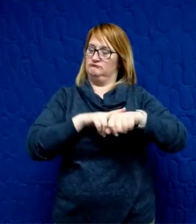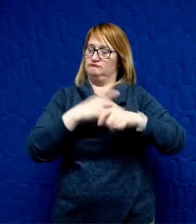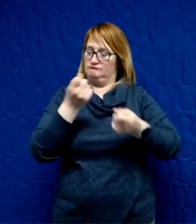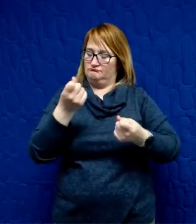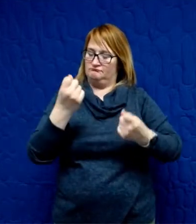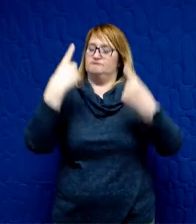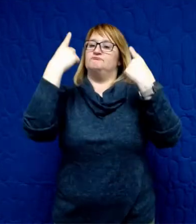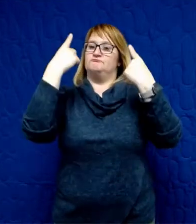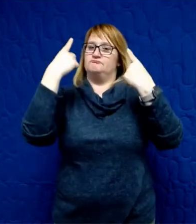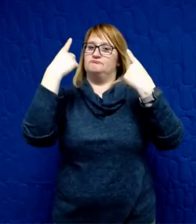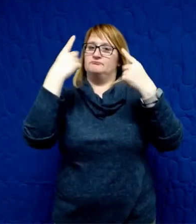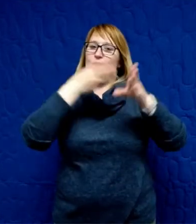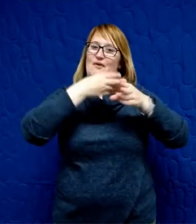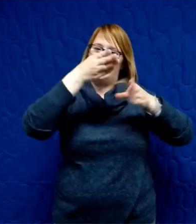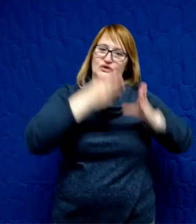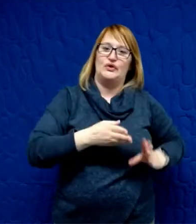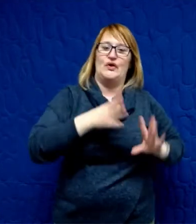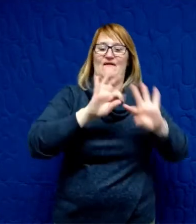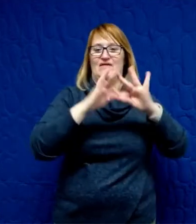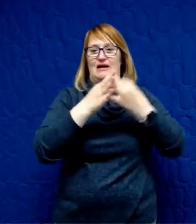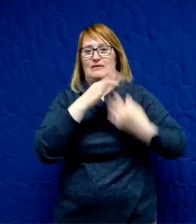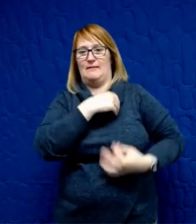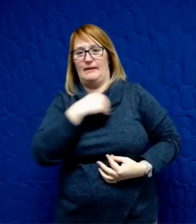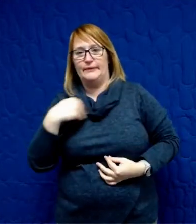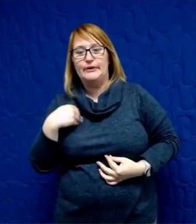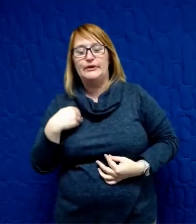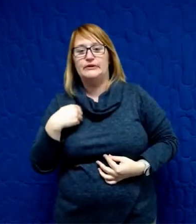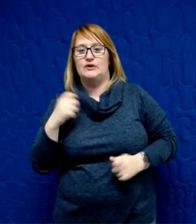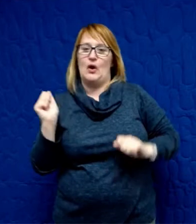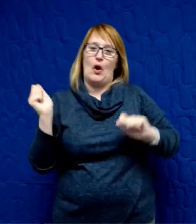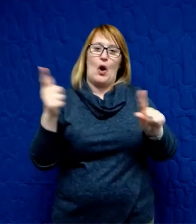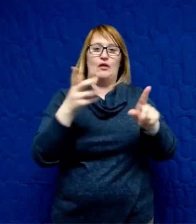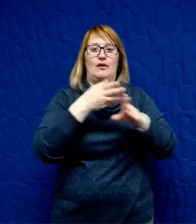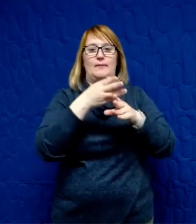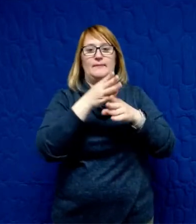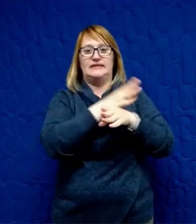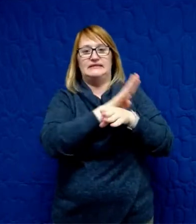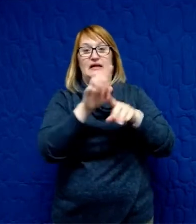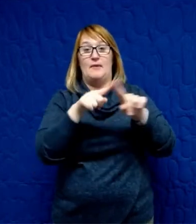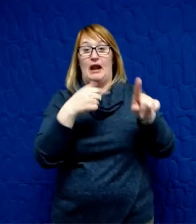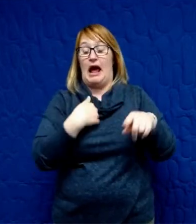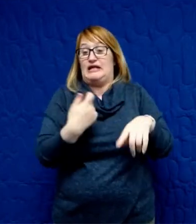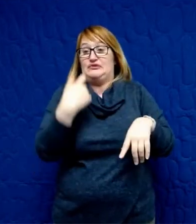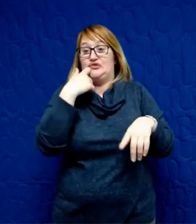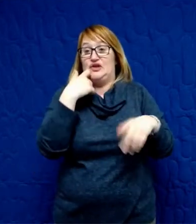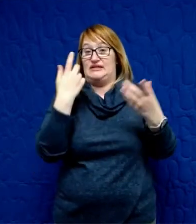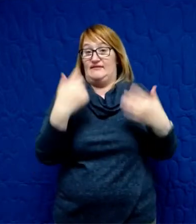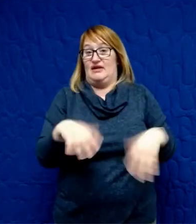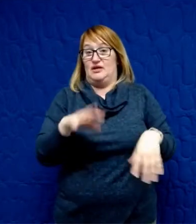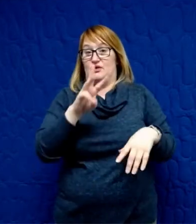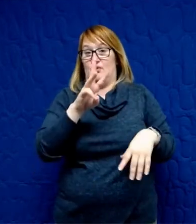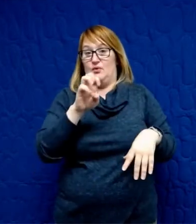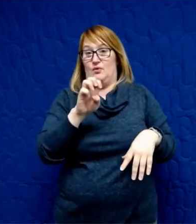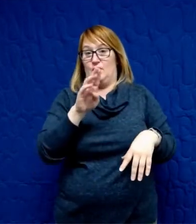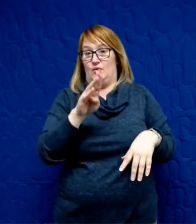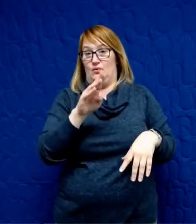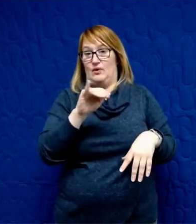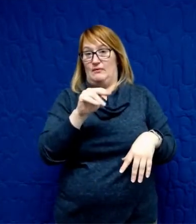professionals, family members, but I just came out of a webinar we were given